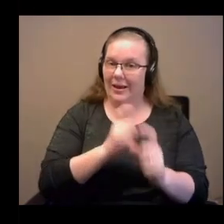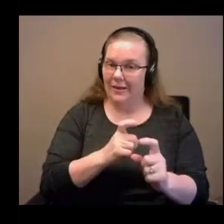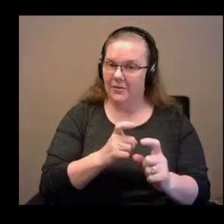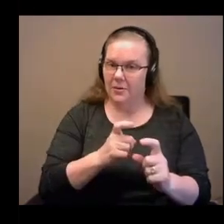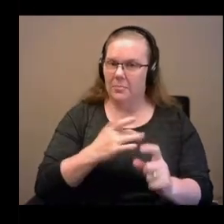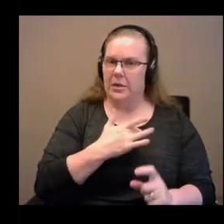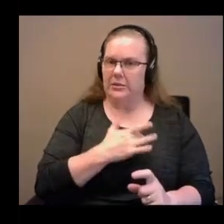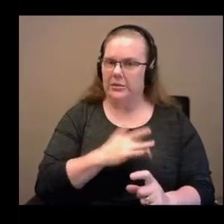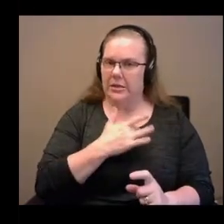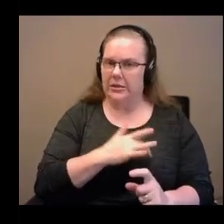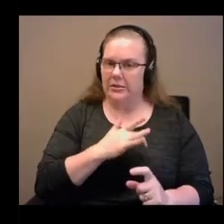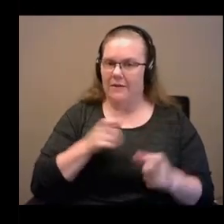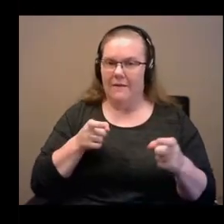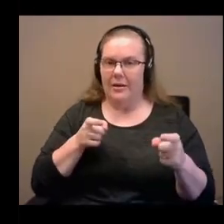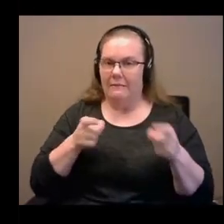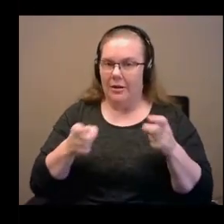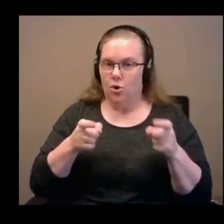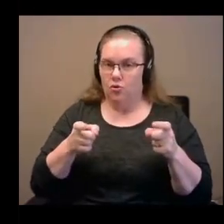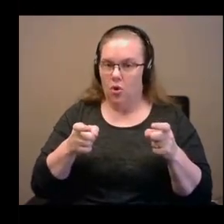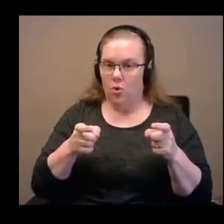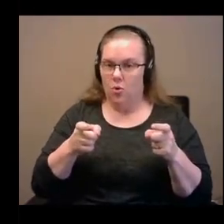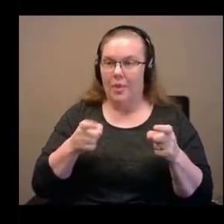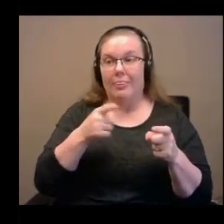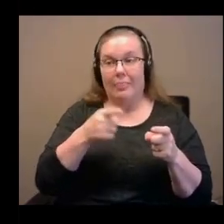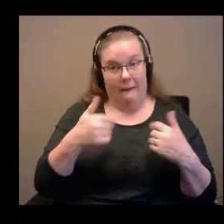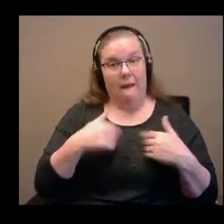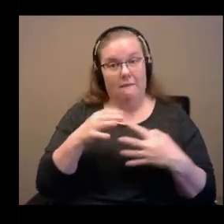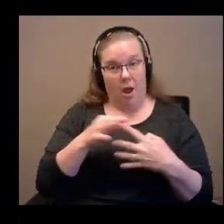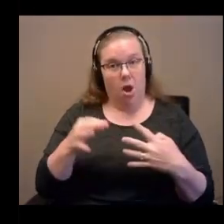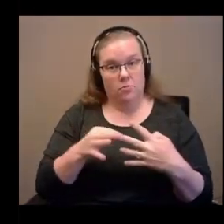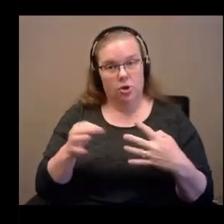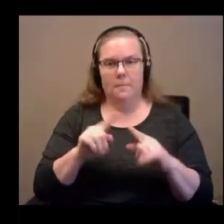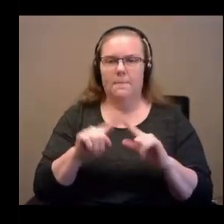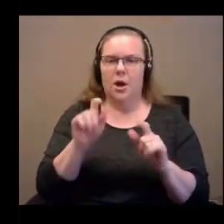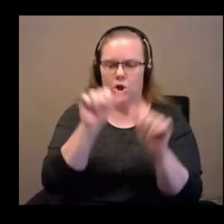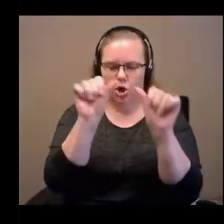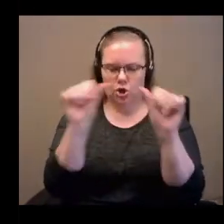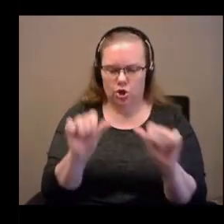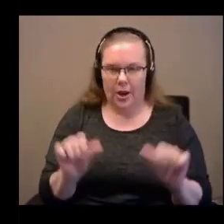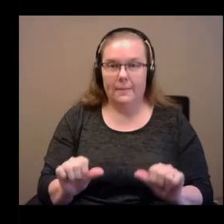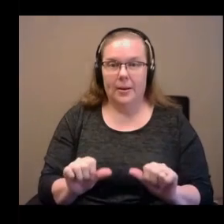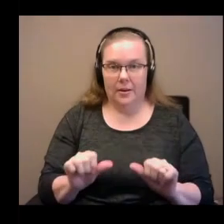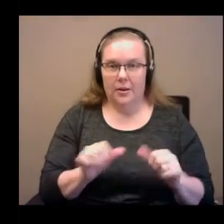make them feel like they have some options while shaping the direction in which they’re going.